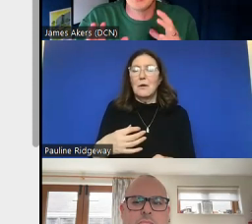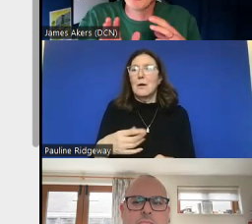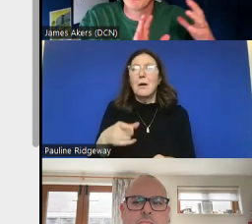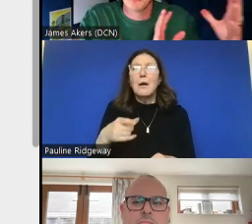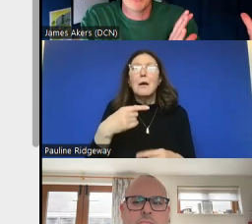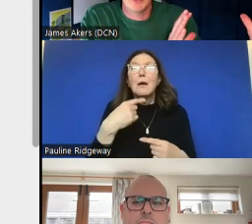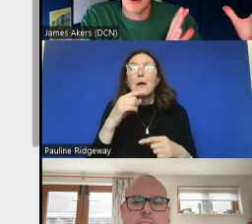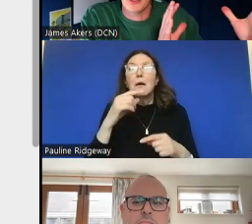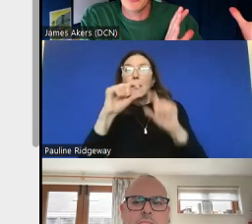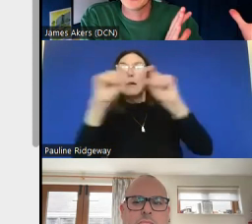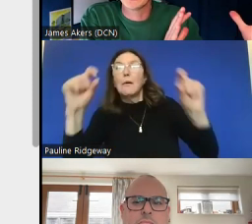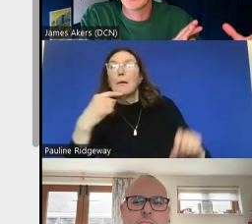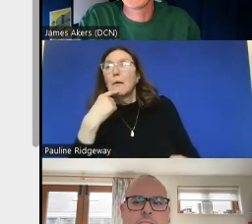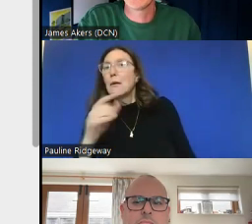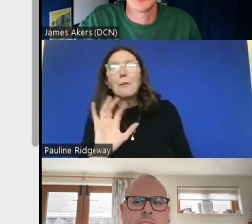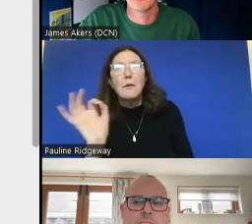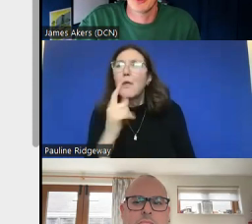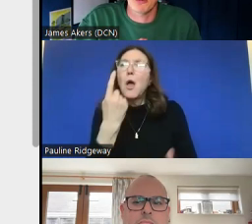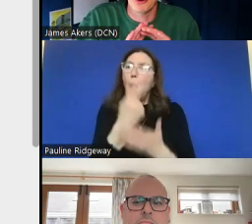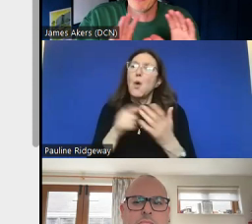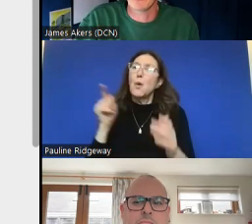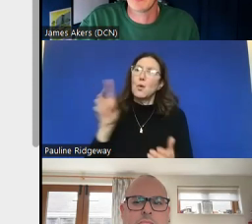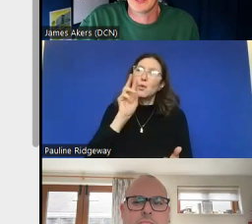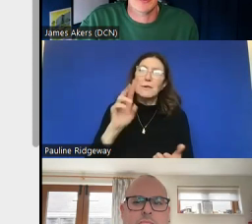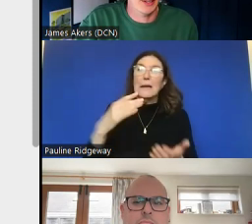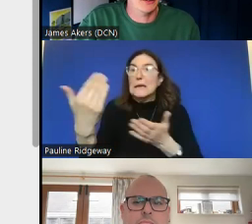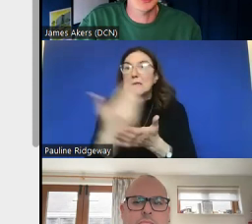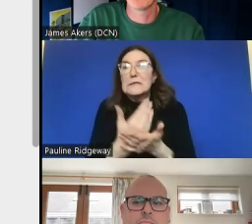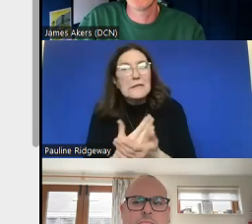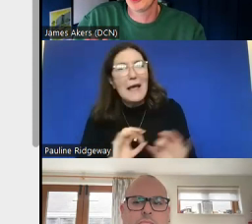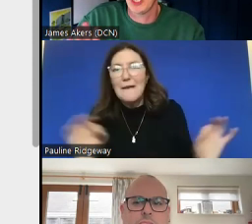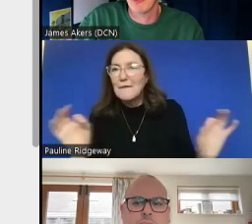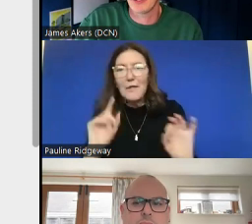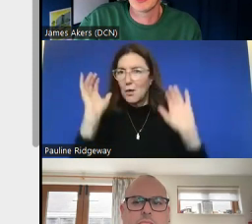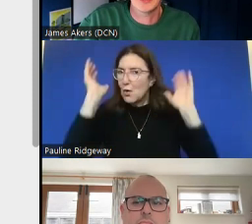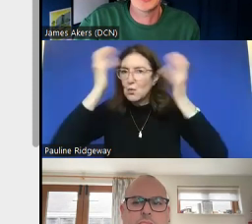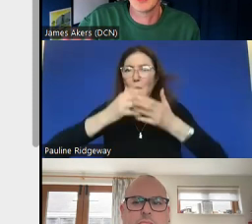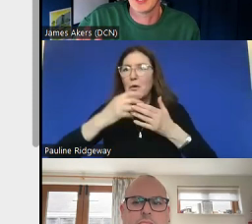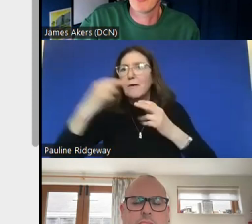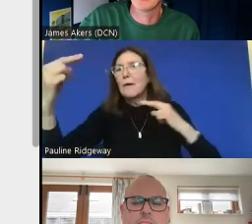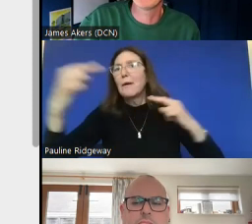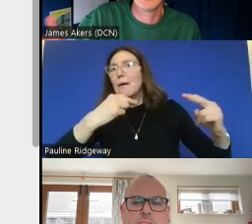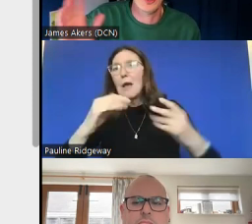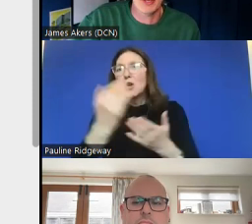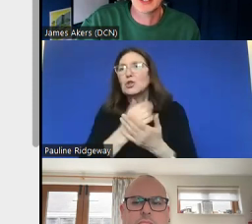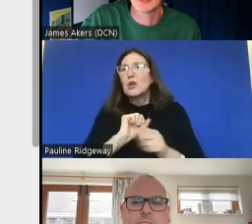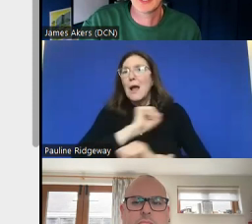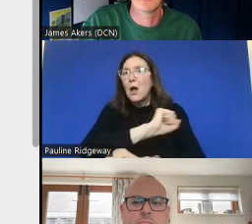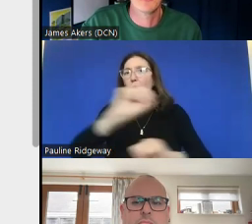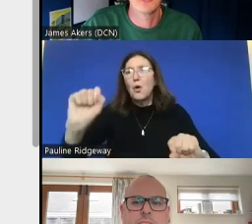and only you can see it. Don't worry about anybody else sharing your data in any way. Nobody can see it.